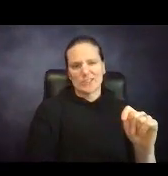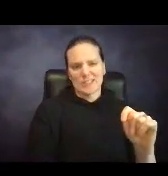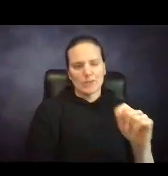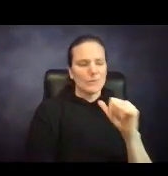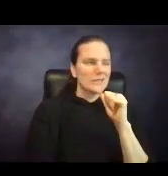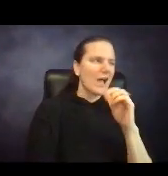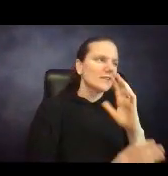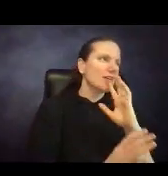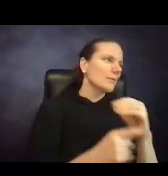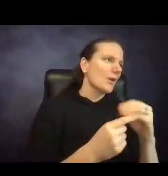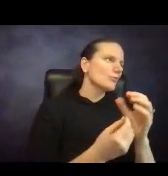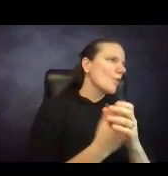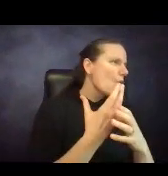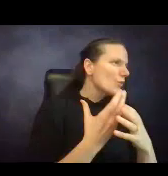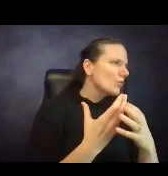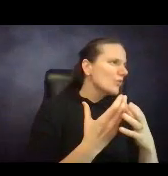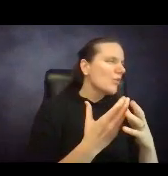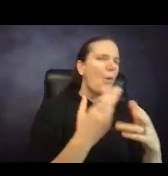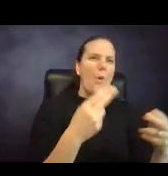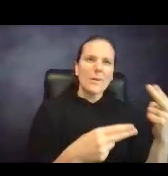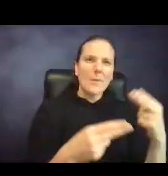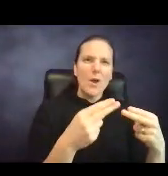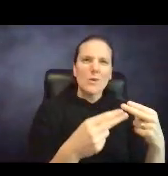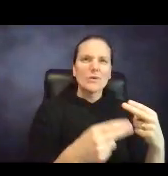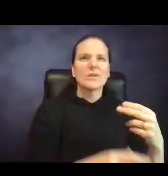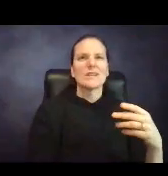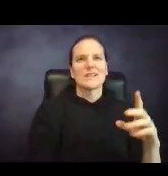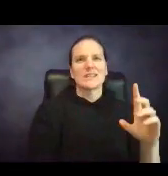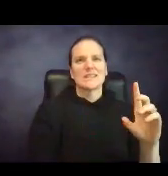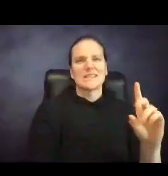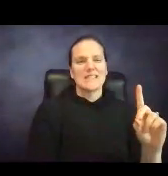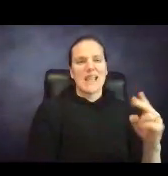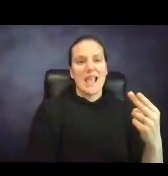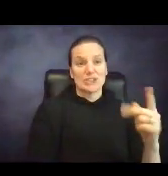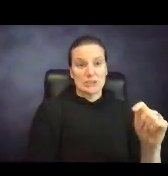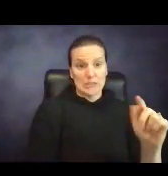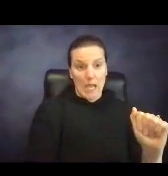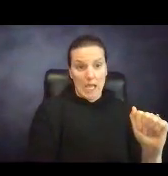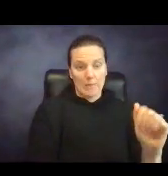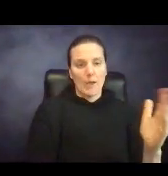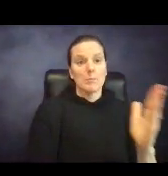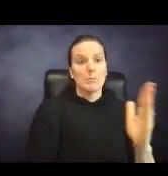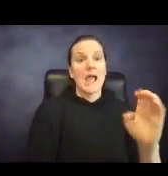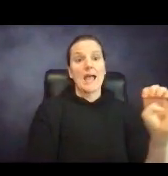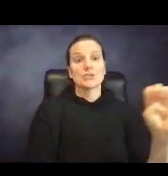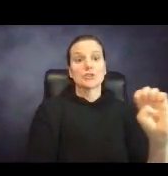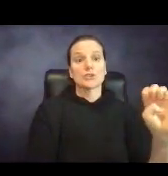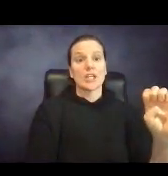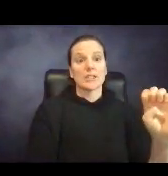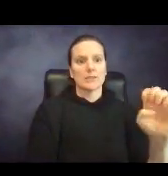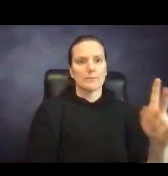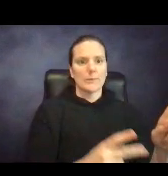and DHEA for the sake of time. So estrogen is the one that everyone gets, you know, excited about.